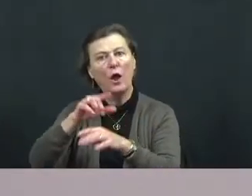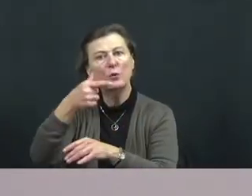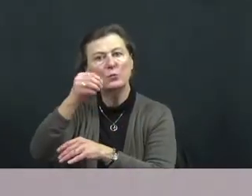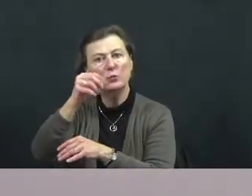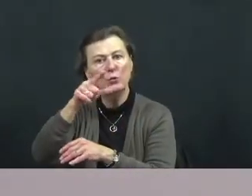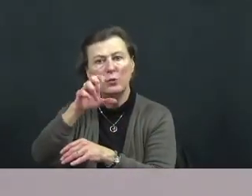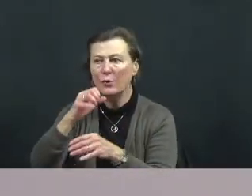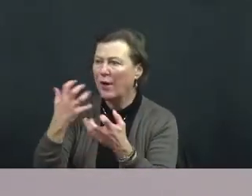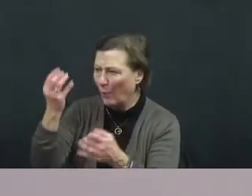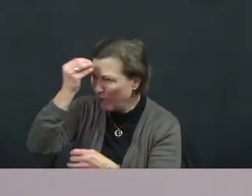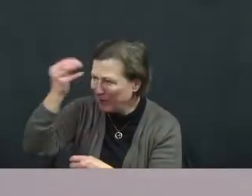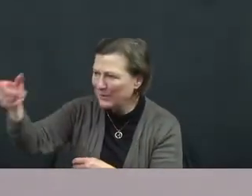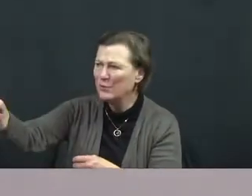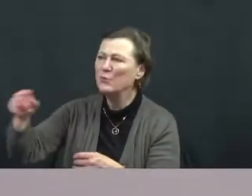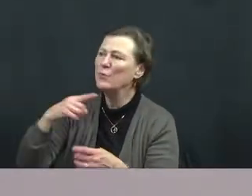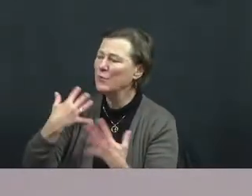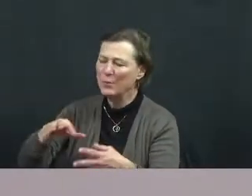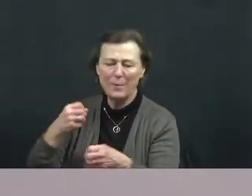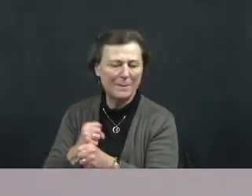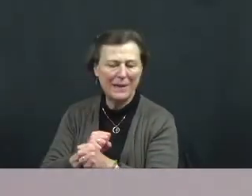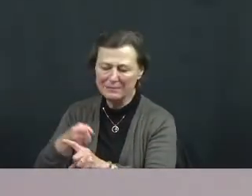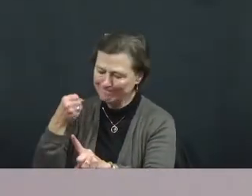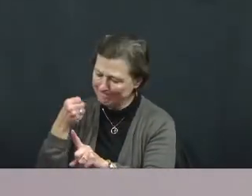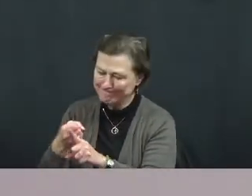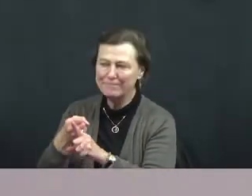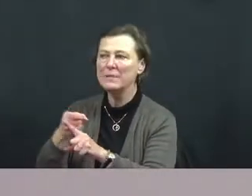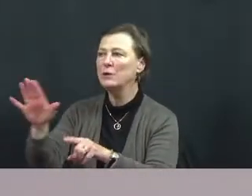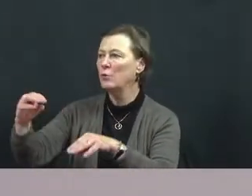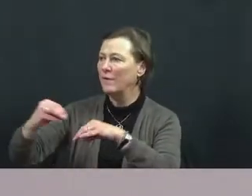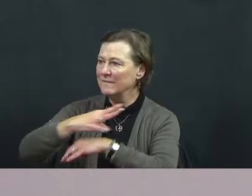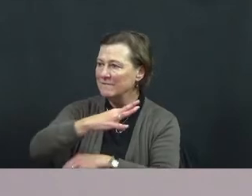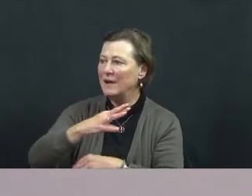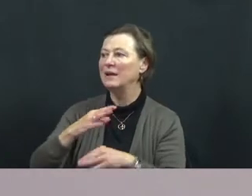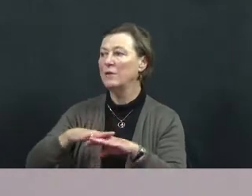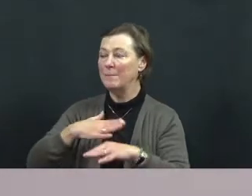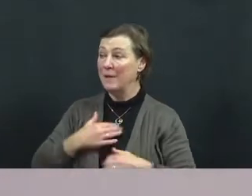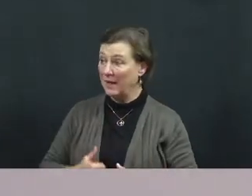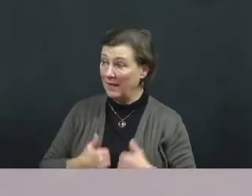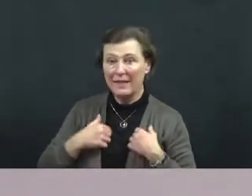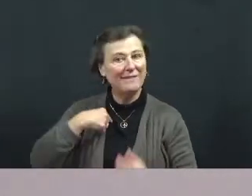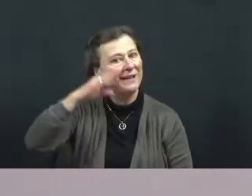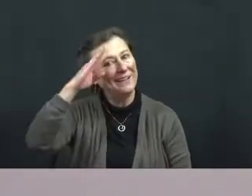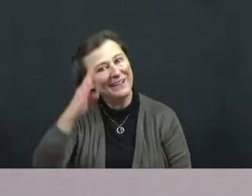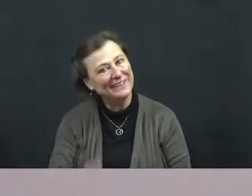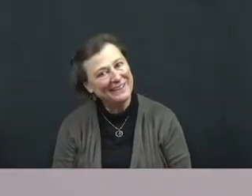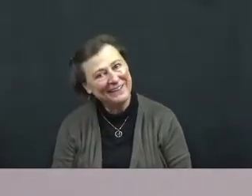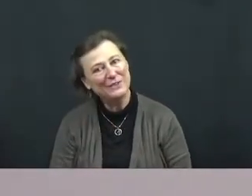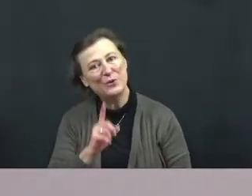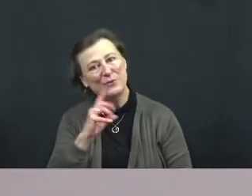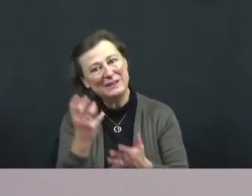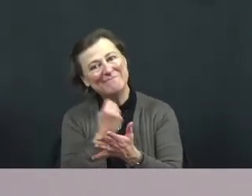of how much of an impact your advice and your suggestions had on my life?” I never got to thank her.